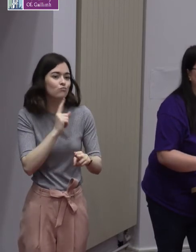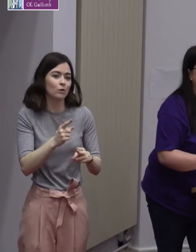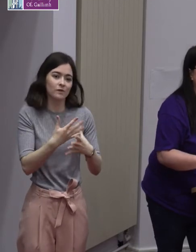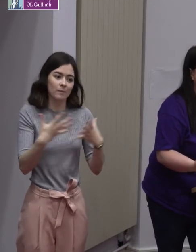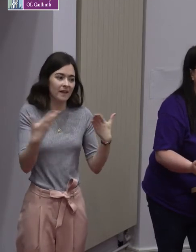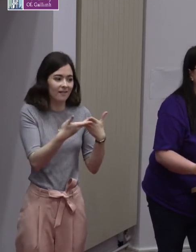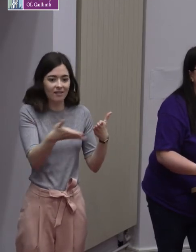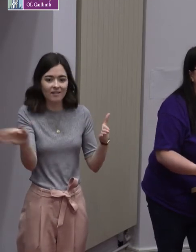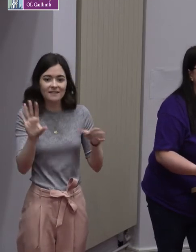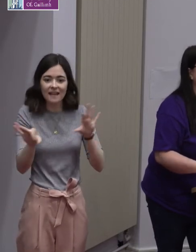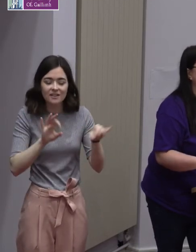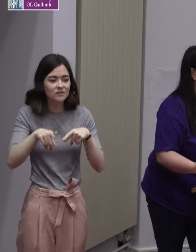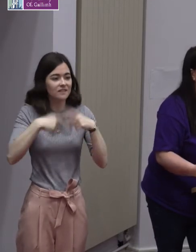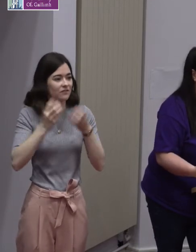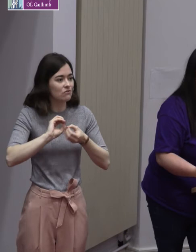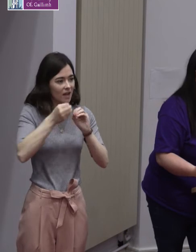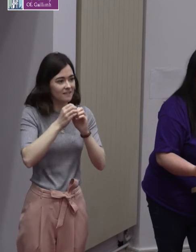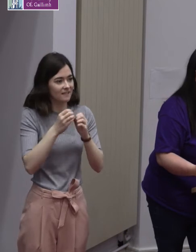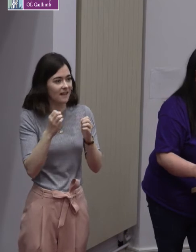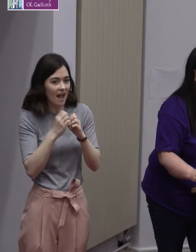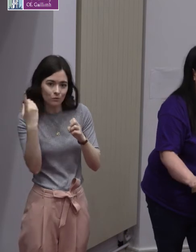of different types of crafts that everyone can have a go with.